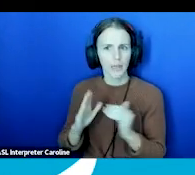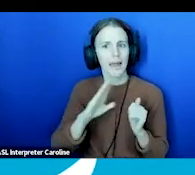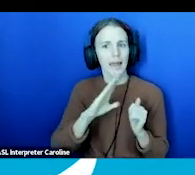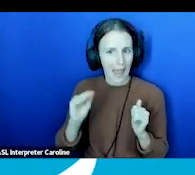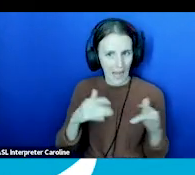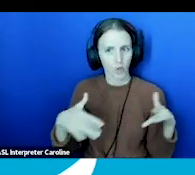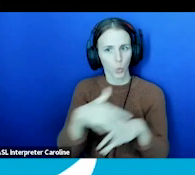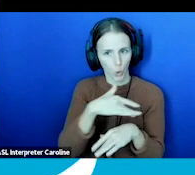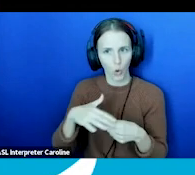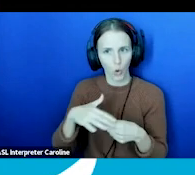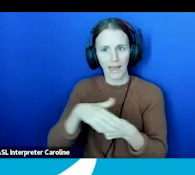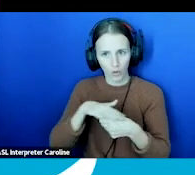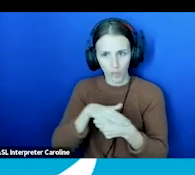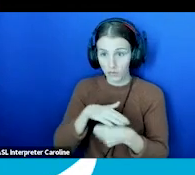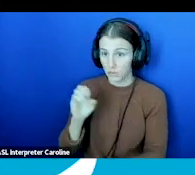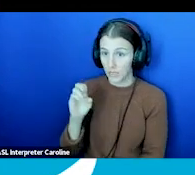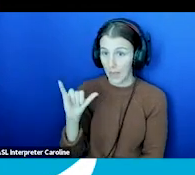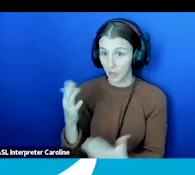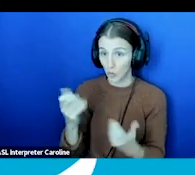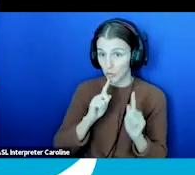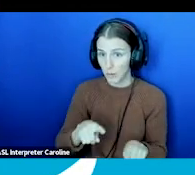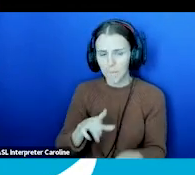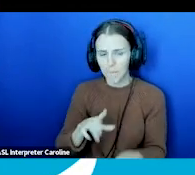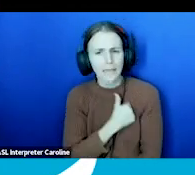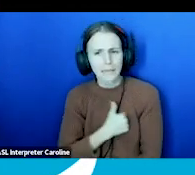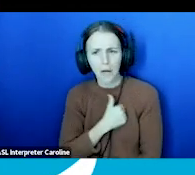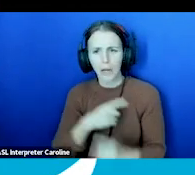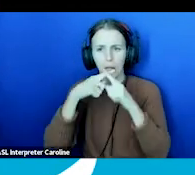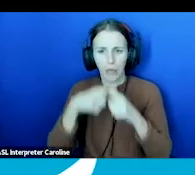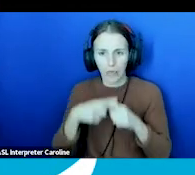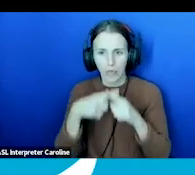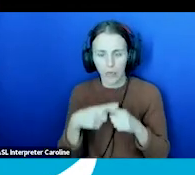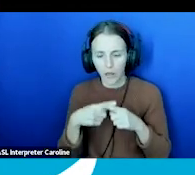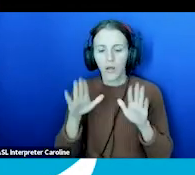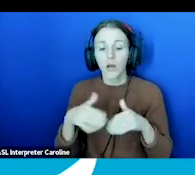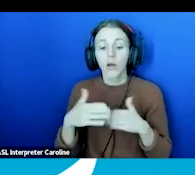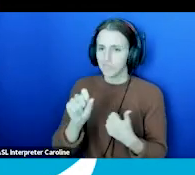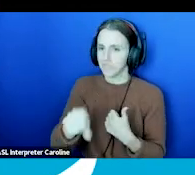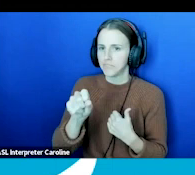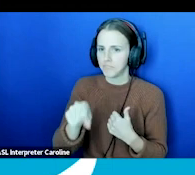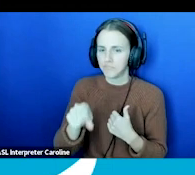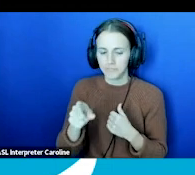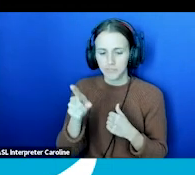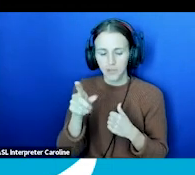TO BE THAT IDEA IS NOT UNDERSTOOD ACROSS THE URBAN AND RURAL AREAS. EMILY, DO YOU